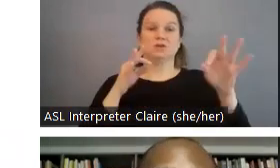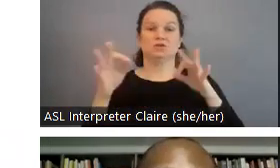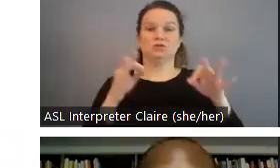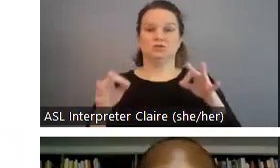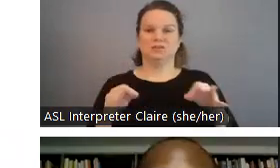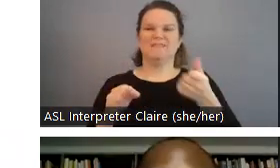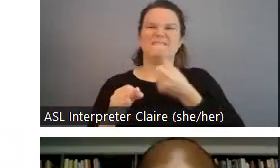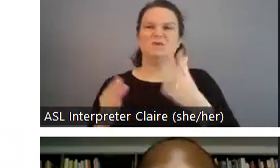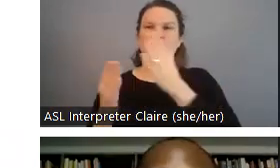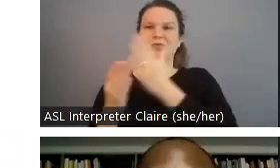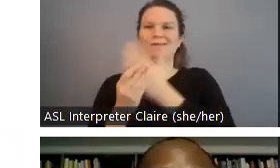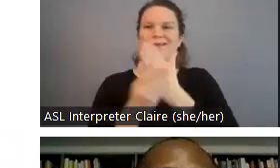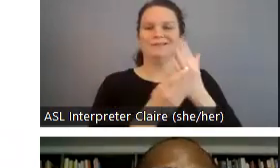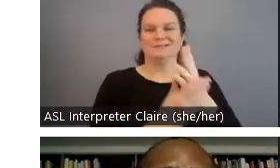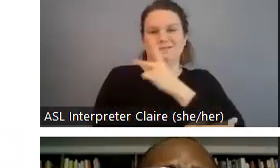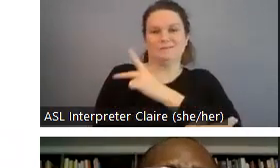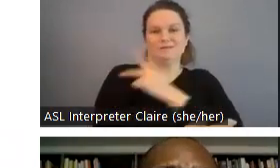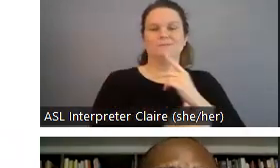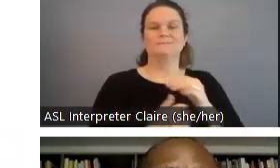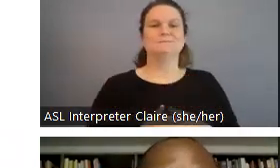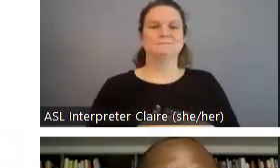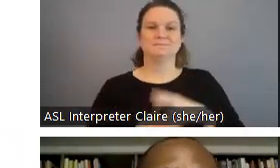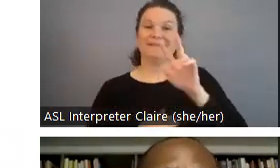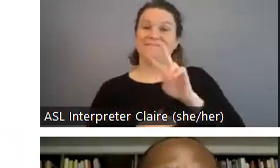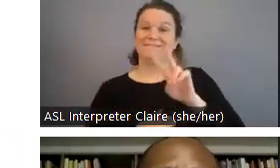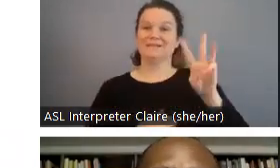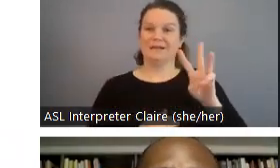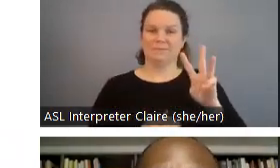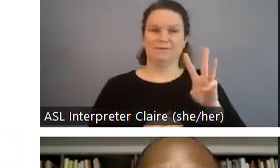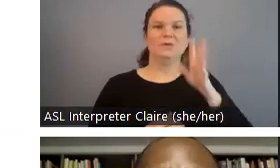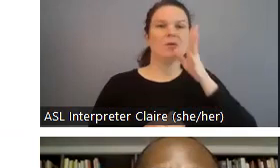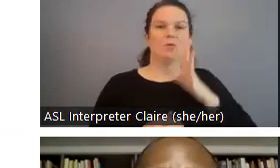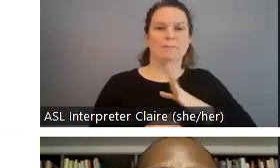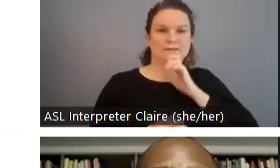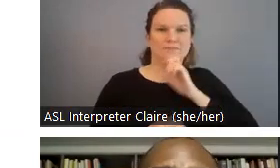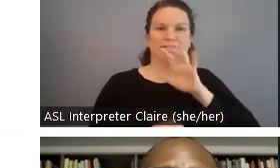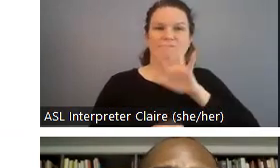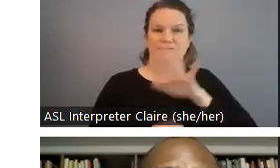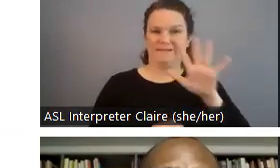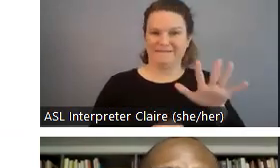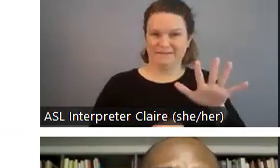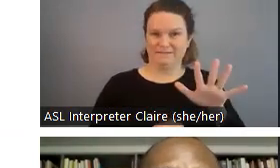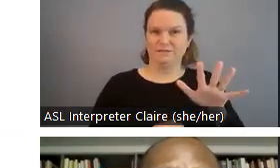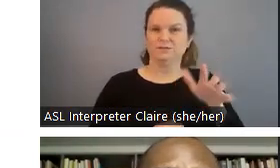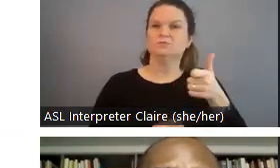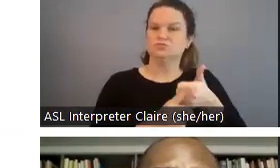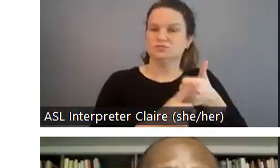cases. VW is a 55-year-old woman,